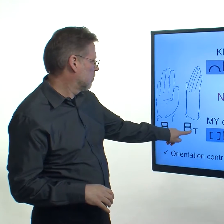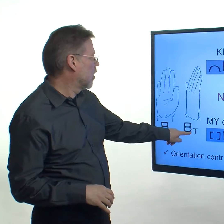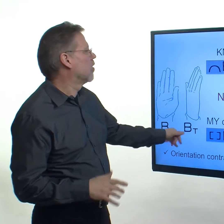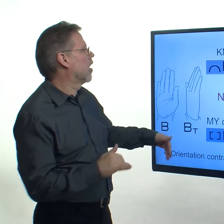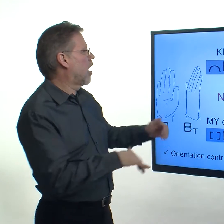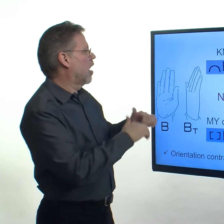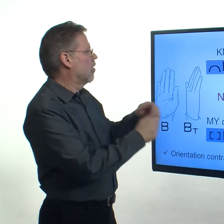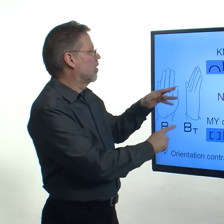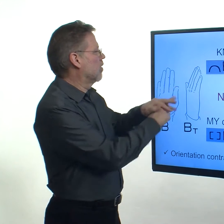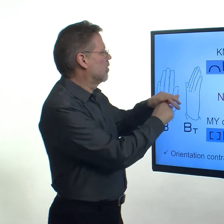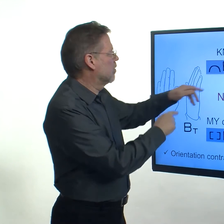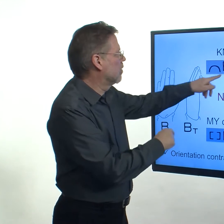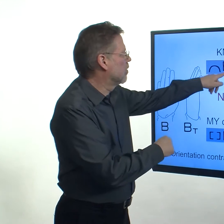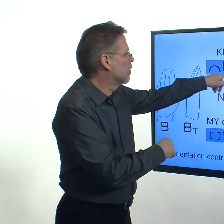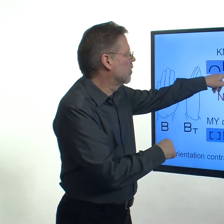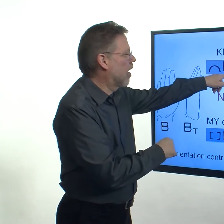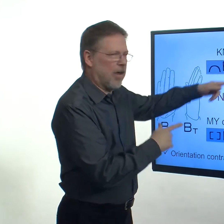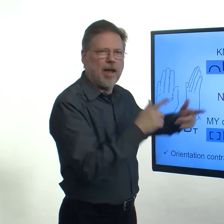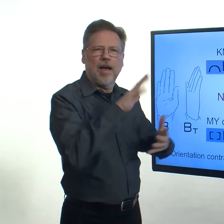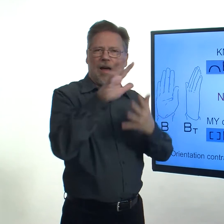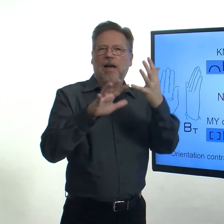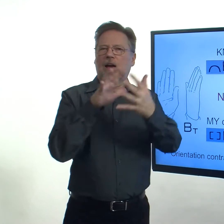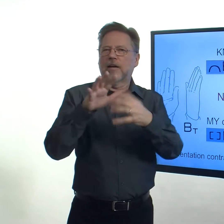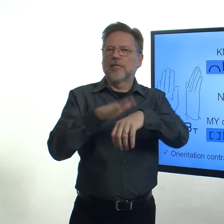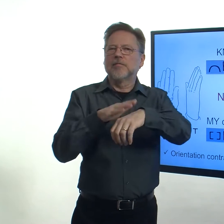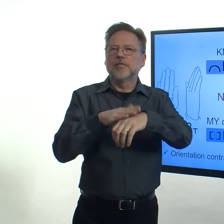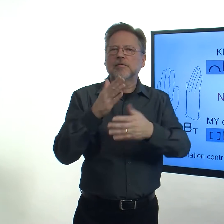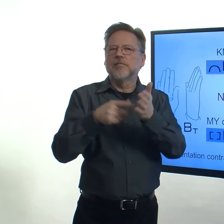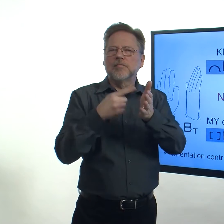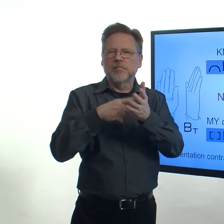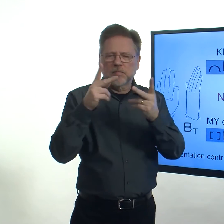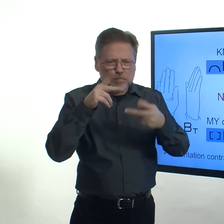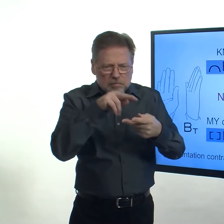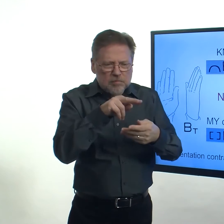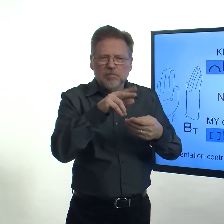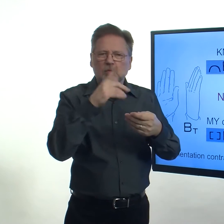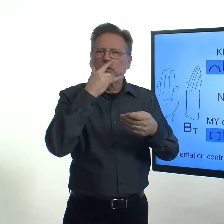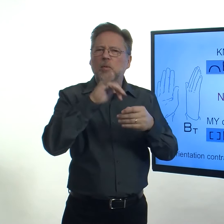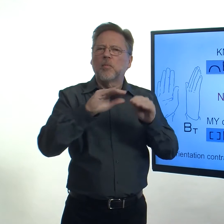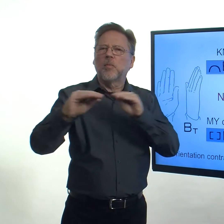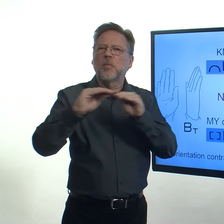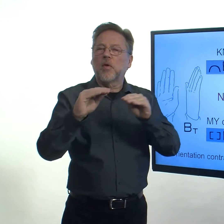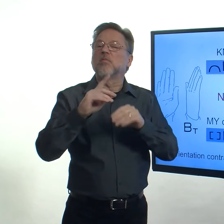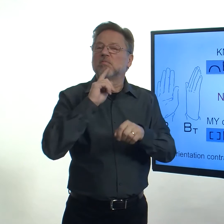contrast, as indicated here in (KNOW). I’ll caution you that sometimes this is confused